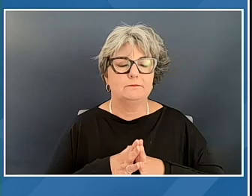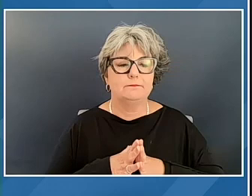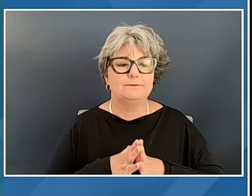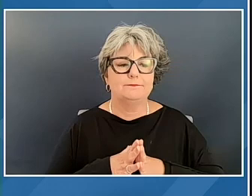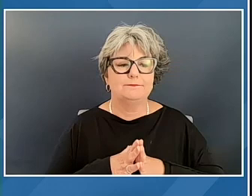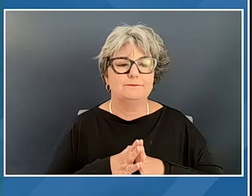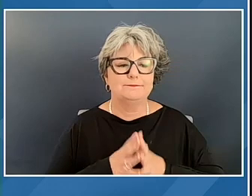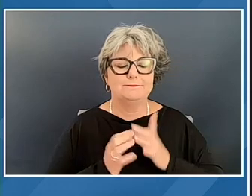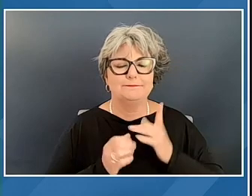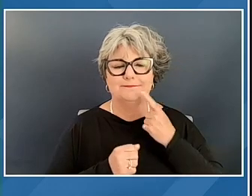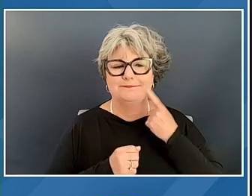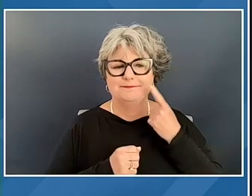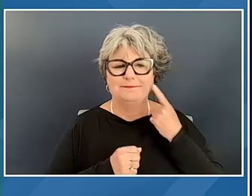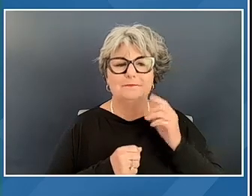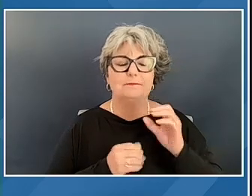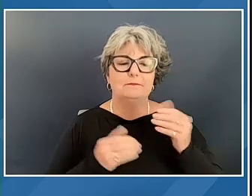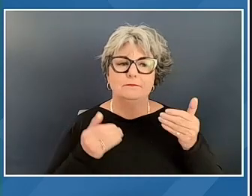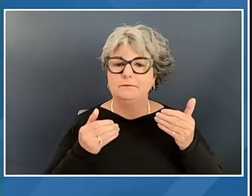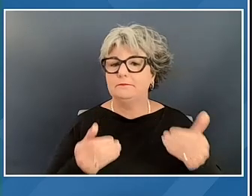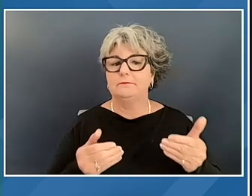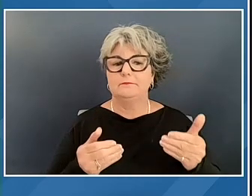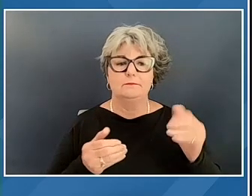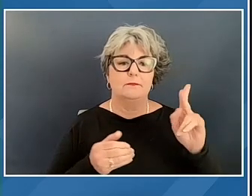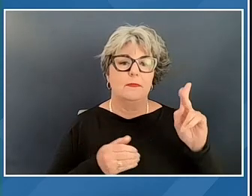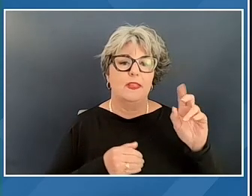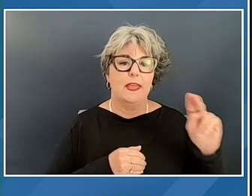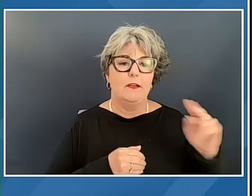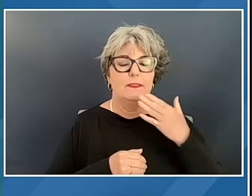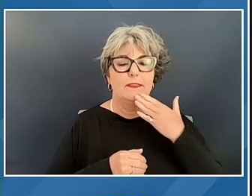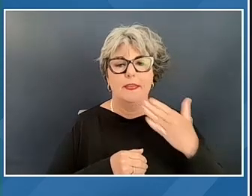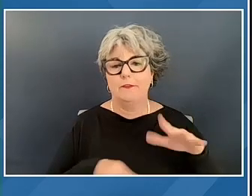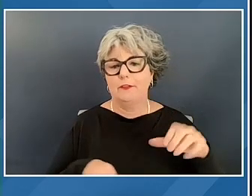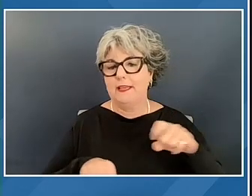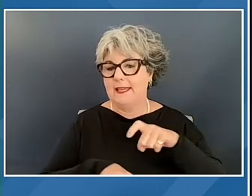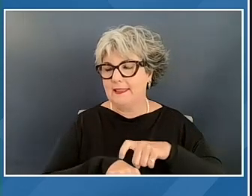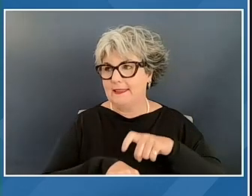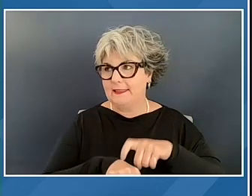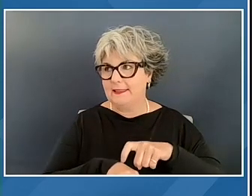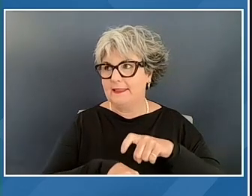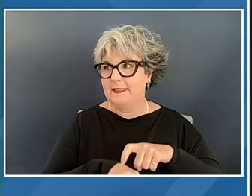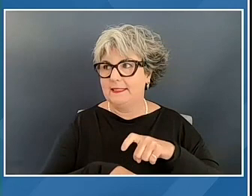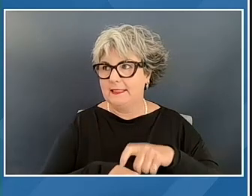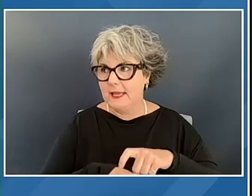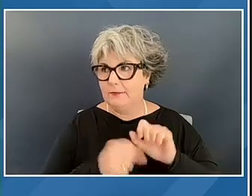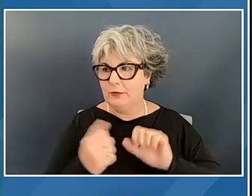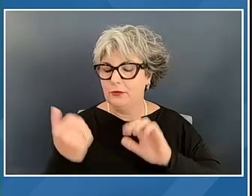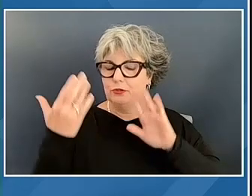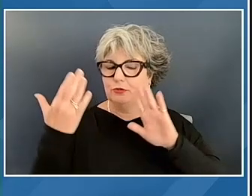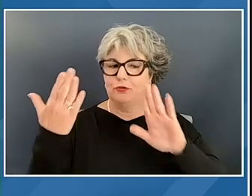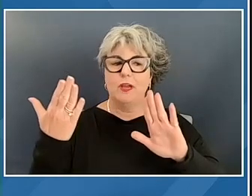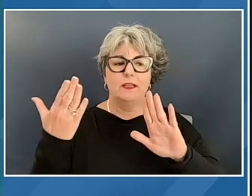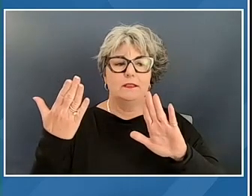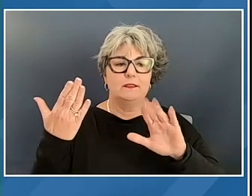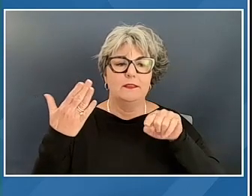Okay, Karen, thank you for taking the time to address the committee here today.